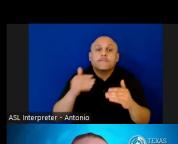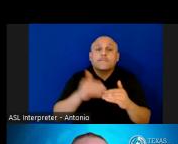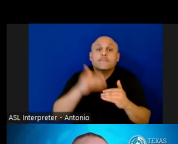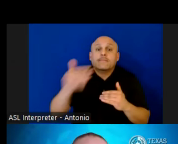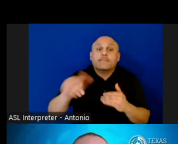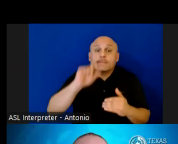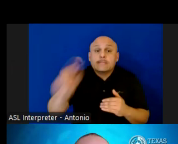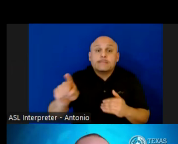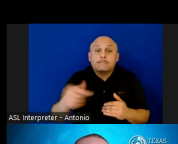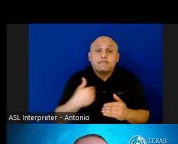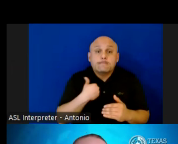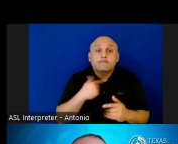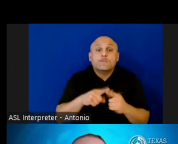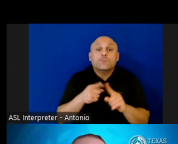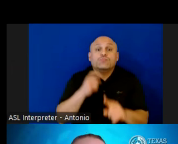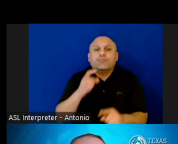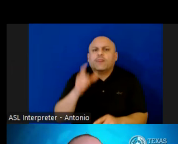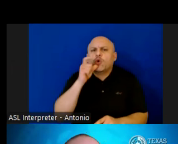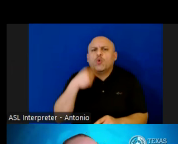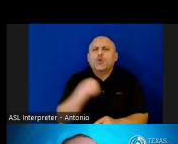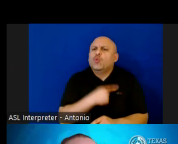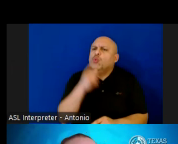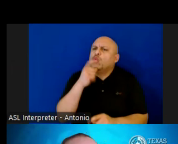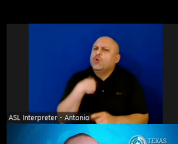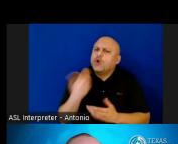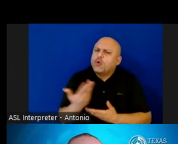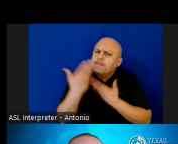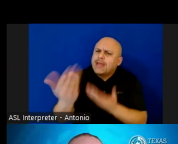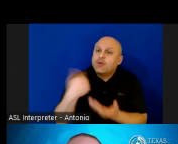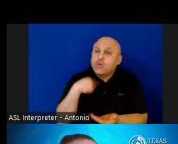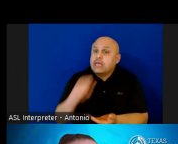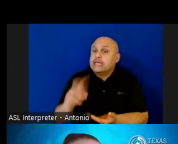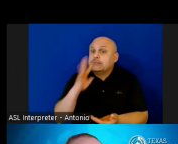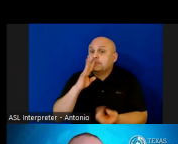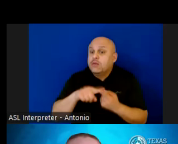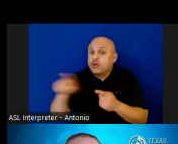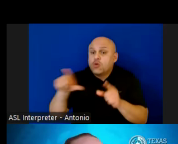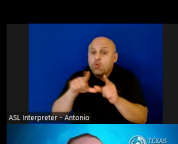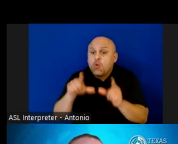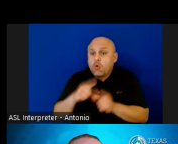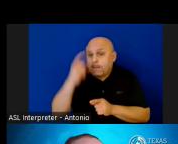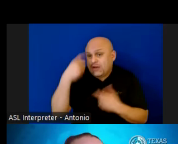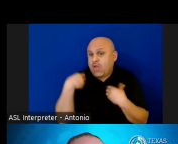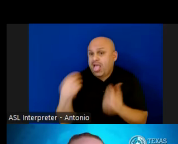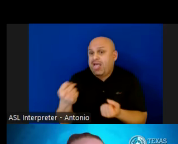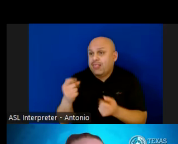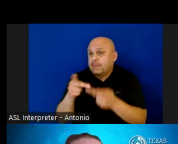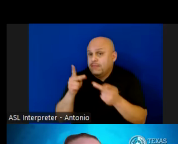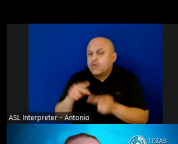The next question we had come until is who do we recommend we can speak with at the local mental health authority?